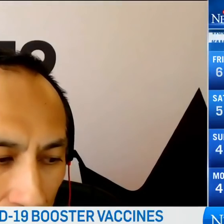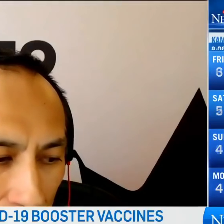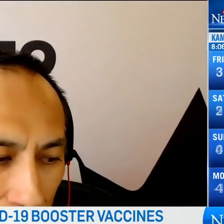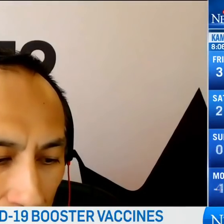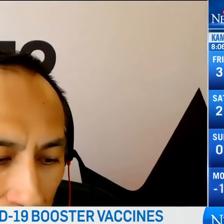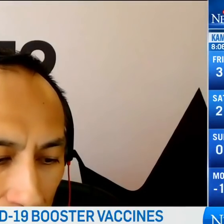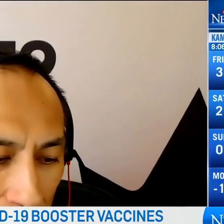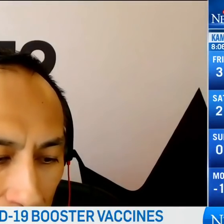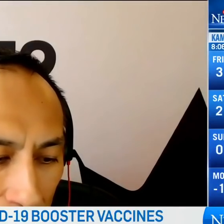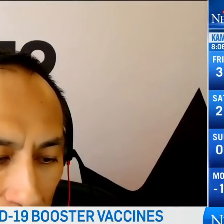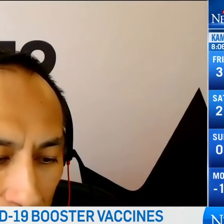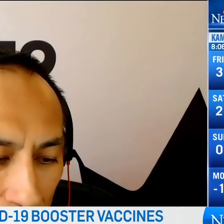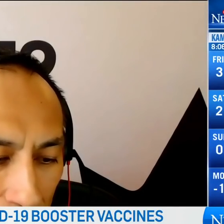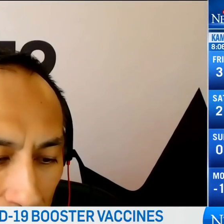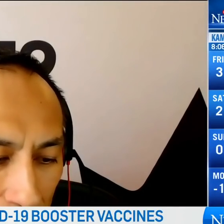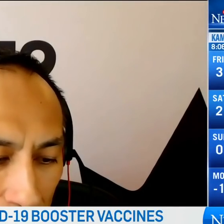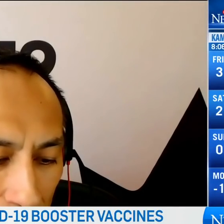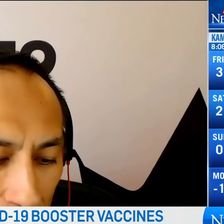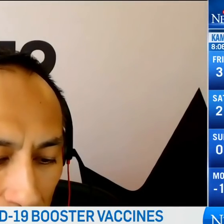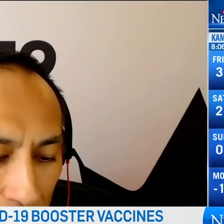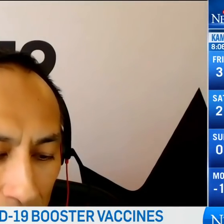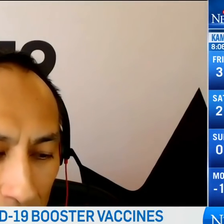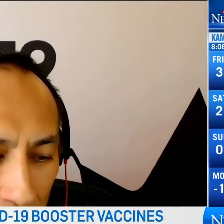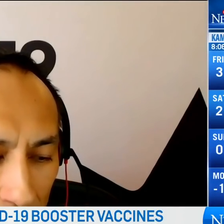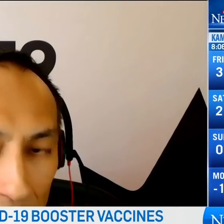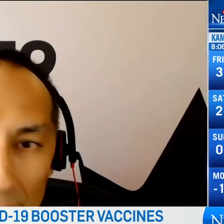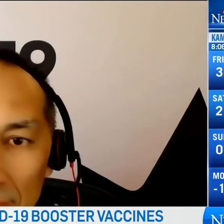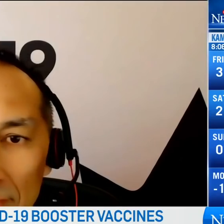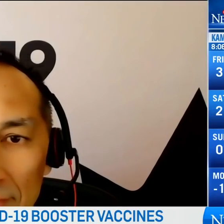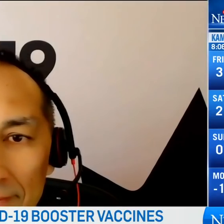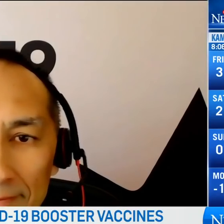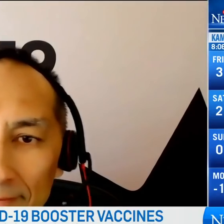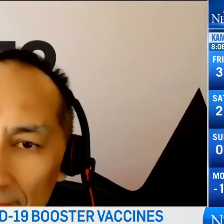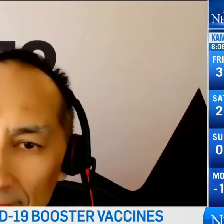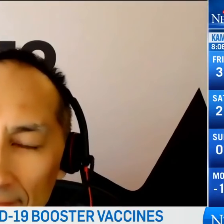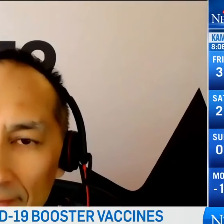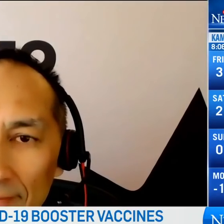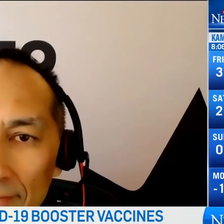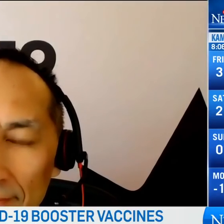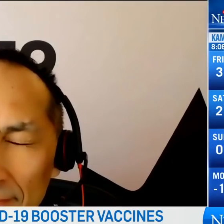T TO BEGIN.